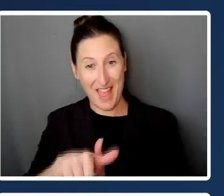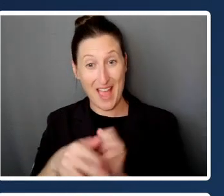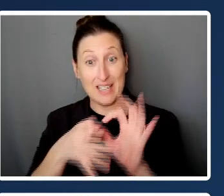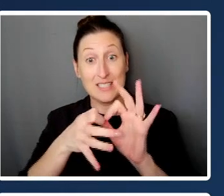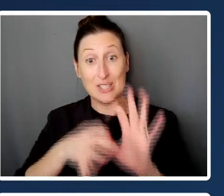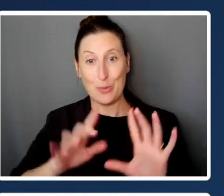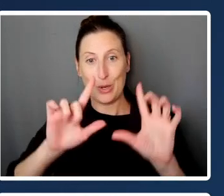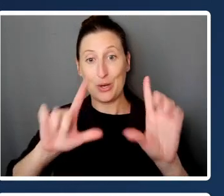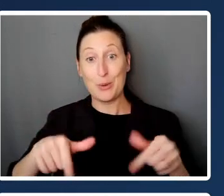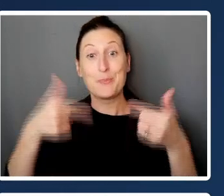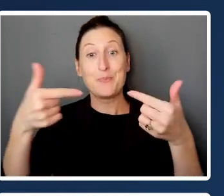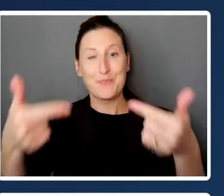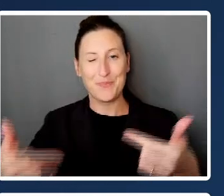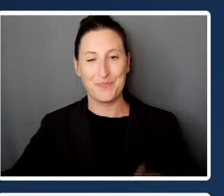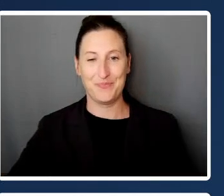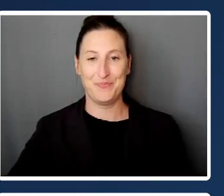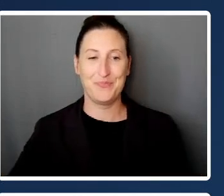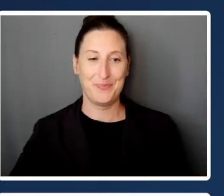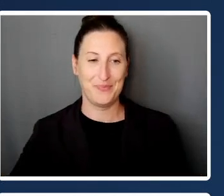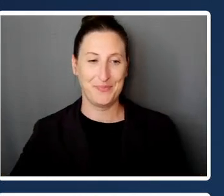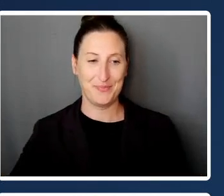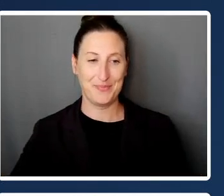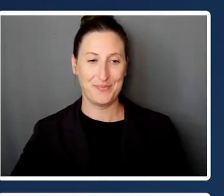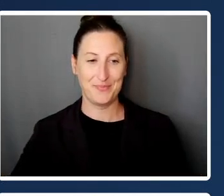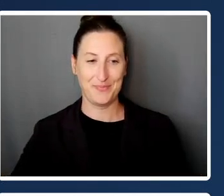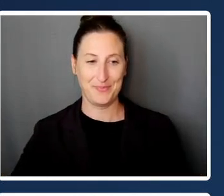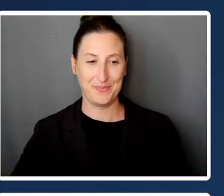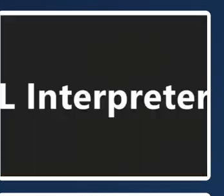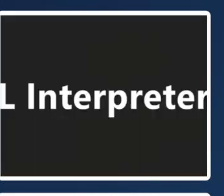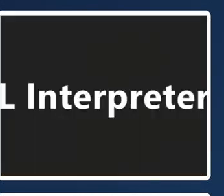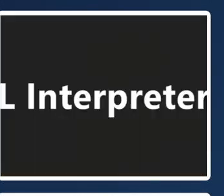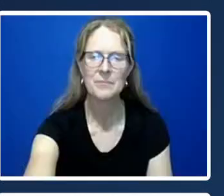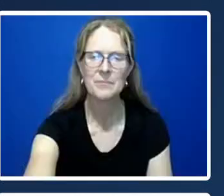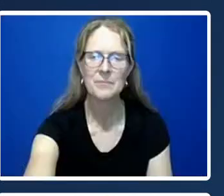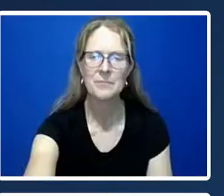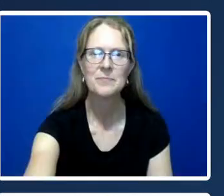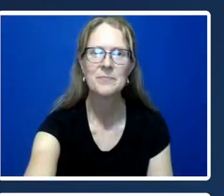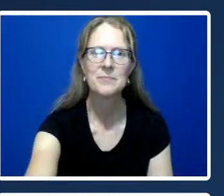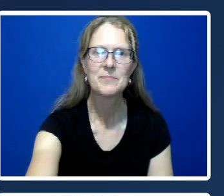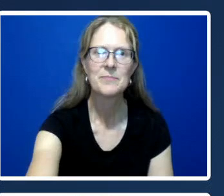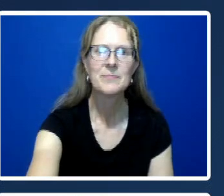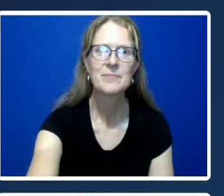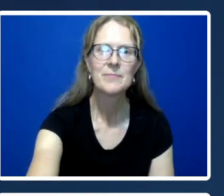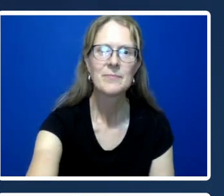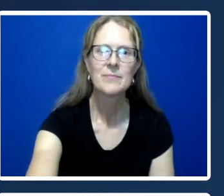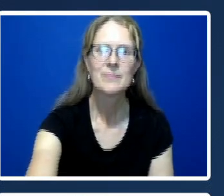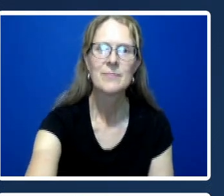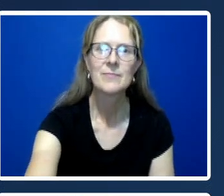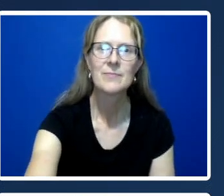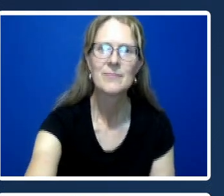Then we moved into -- to Winchester, Kentucky and got together with the students of George